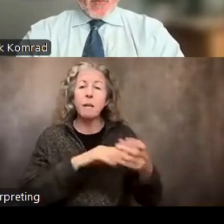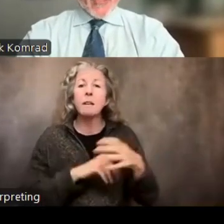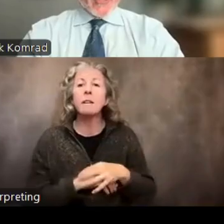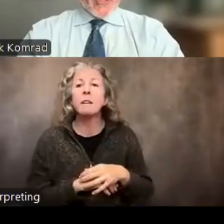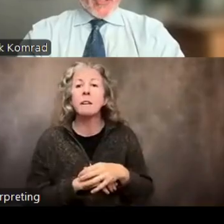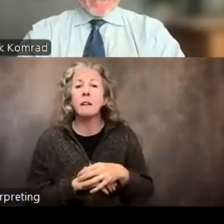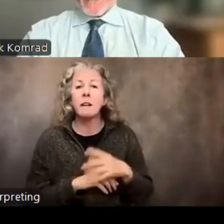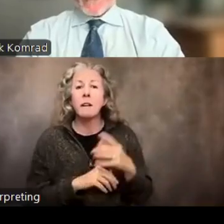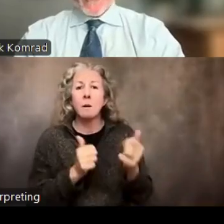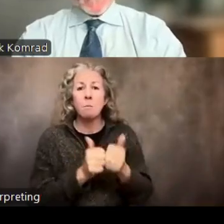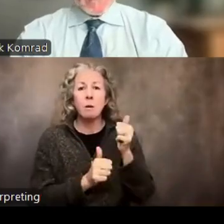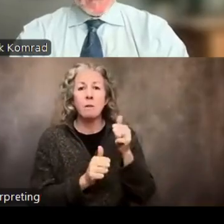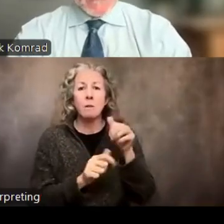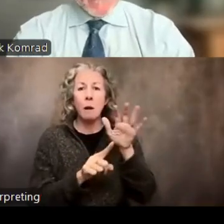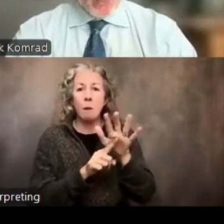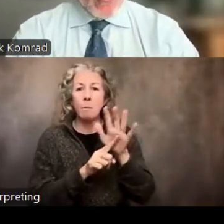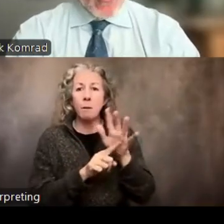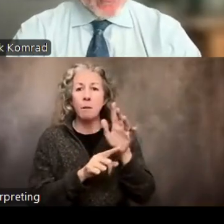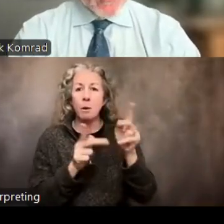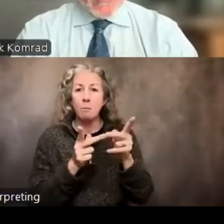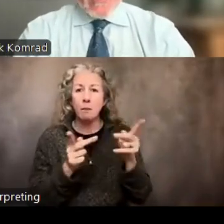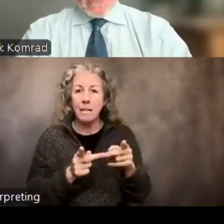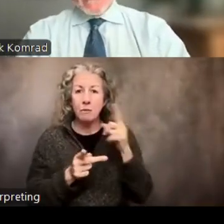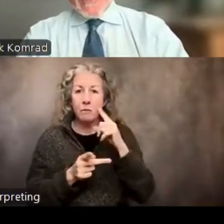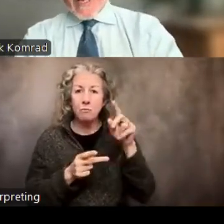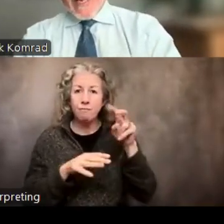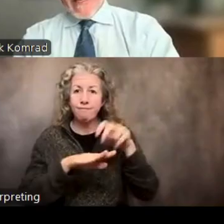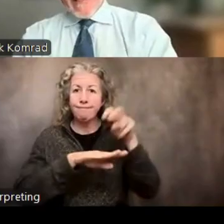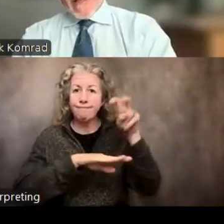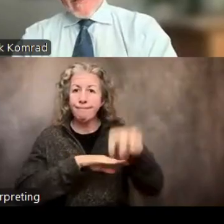which to jump for suicide in the world. On the other hand, on the